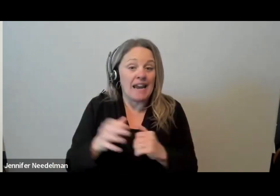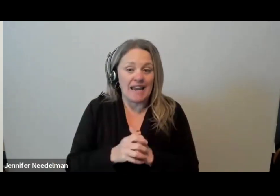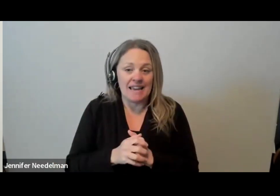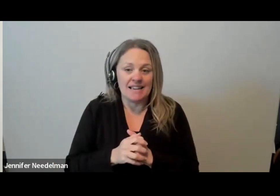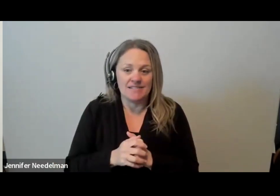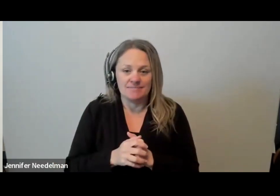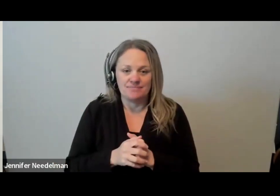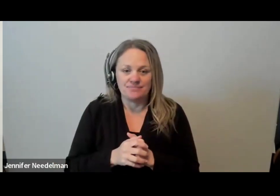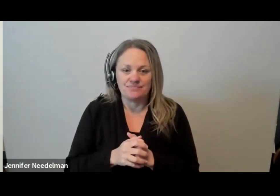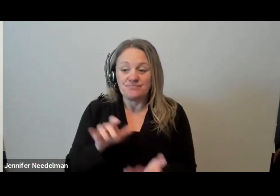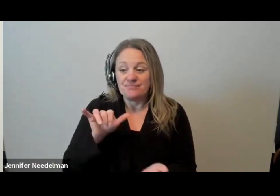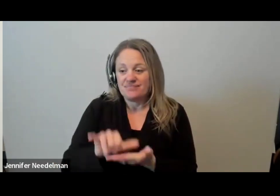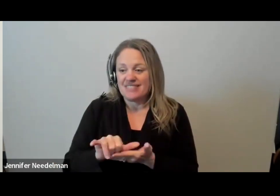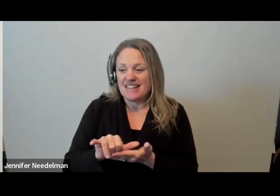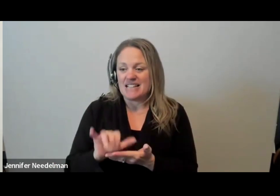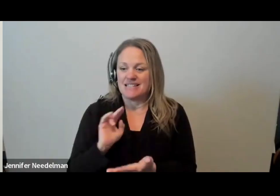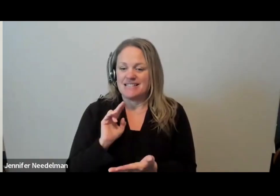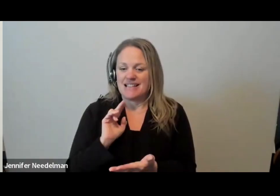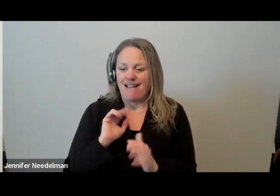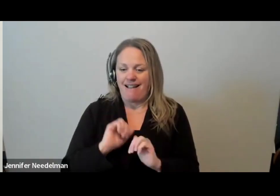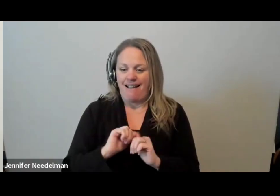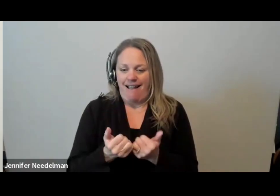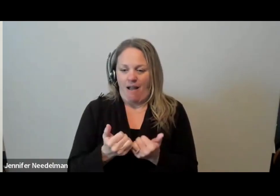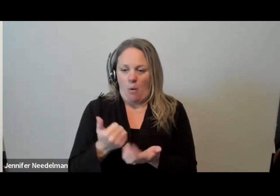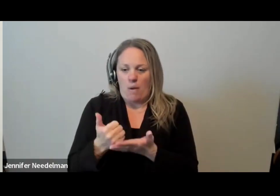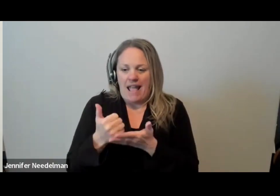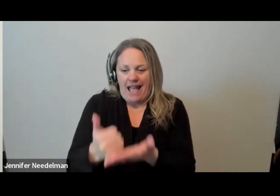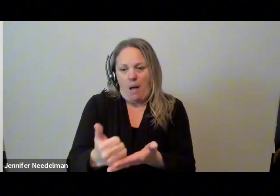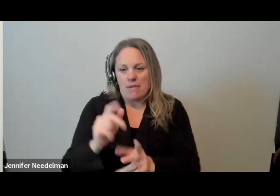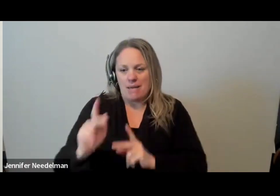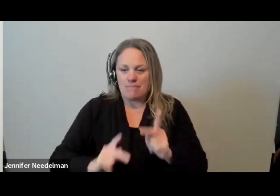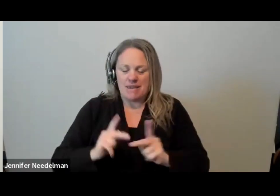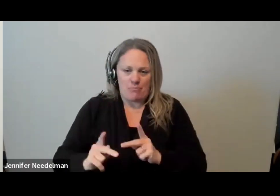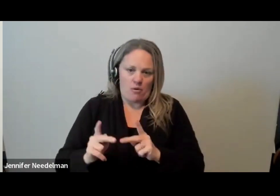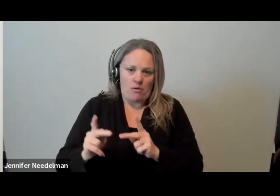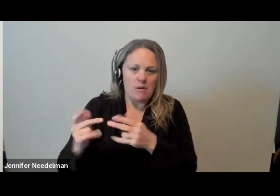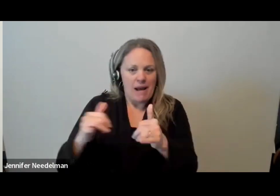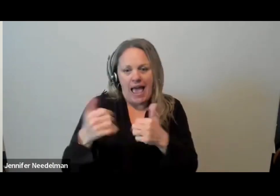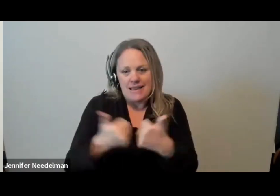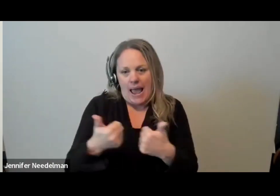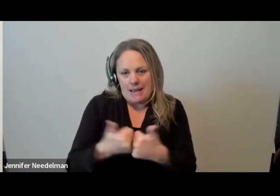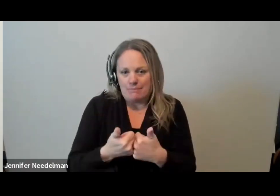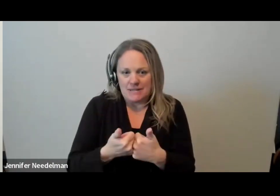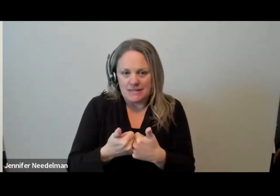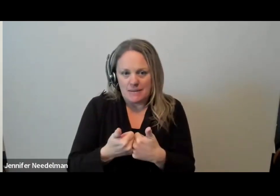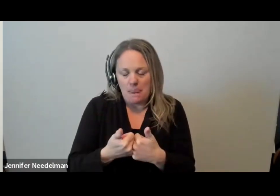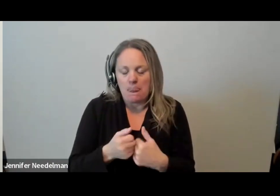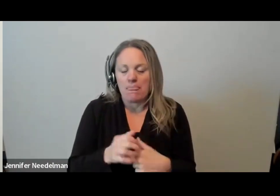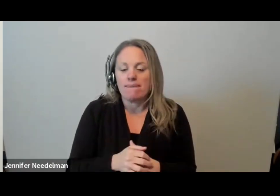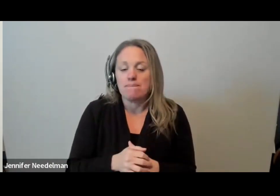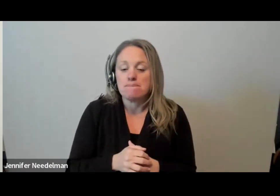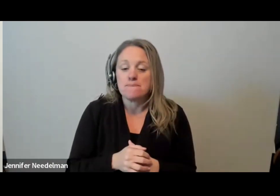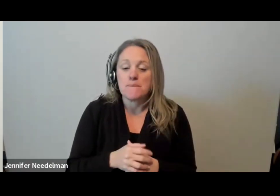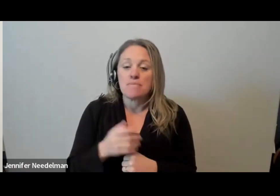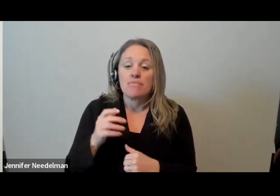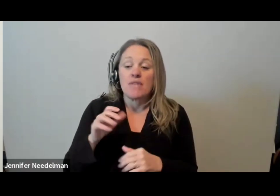So that's how we're helping on the ground players get access to the video gaming world. But the other side of that is that we have our APX training